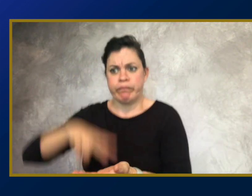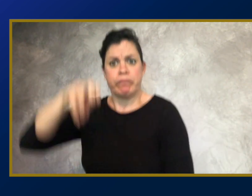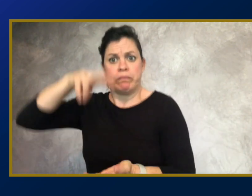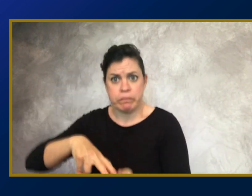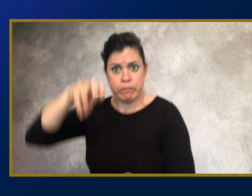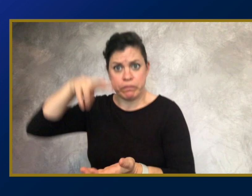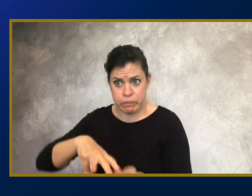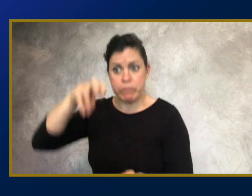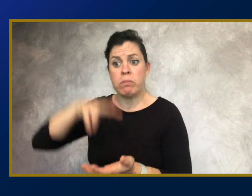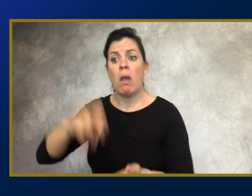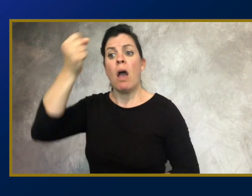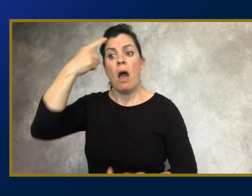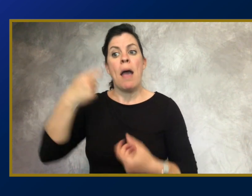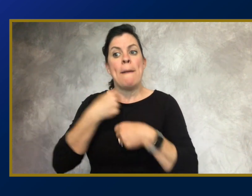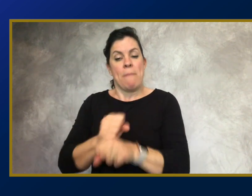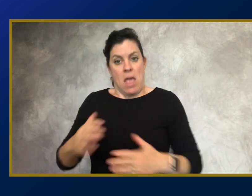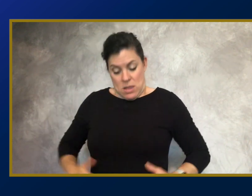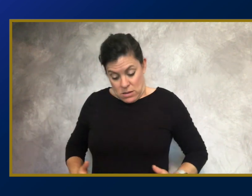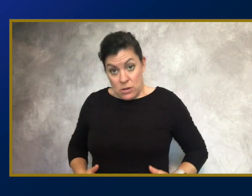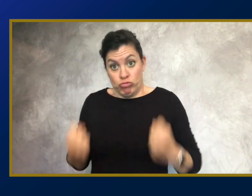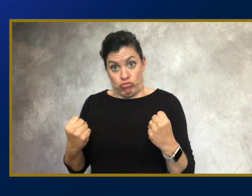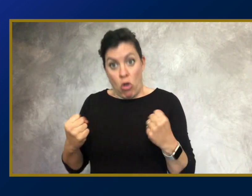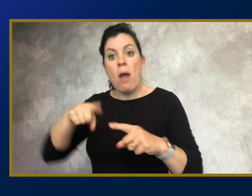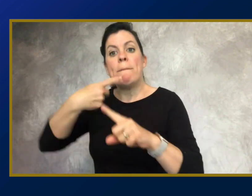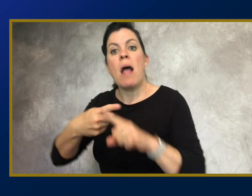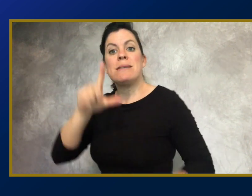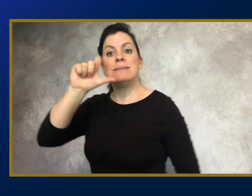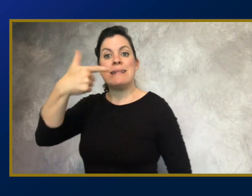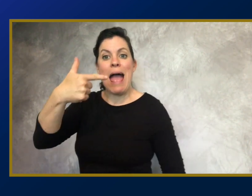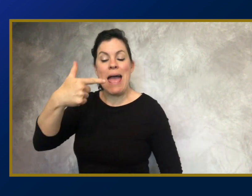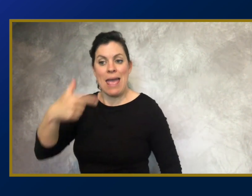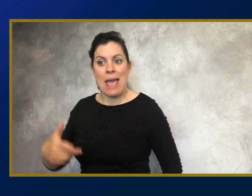stabilizes the core. It makes the big muscles in the legs stronger. So, another great activity.